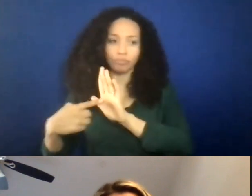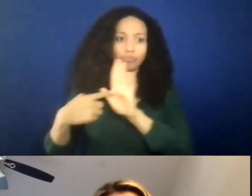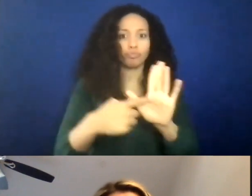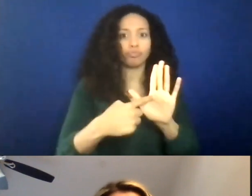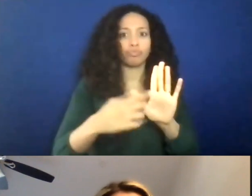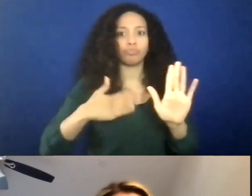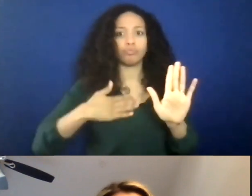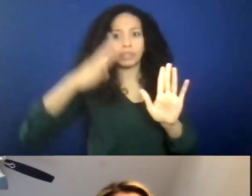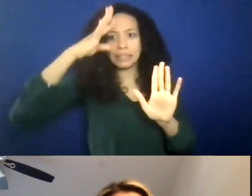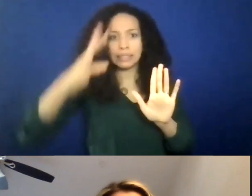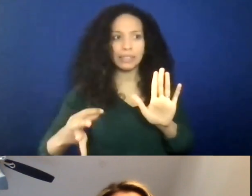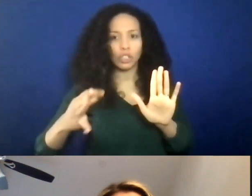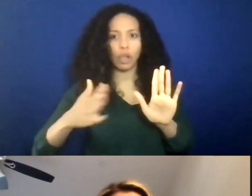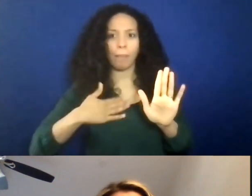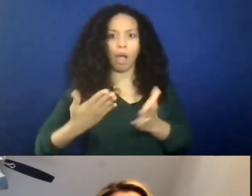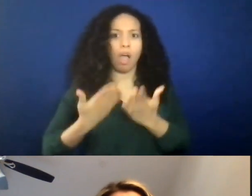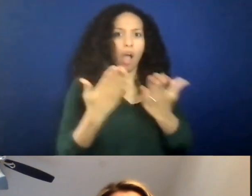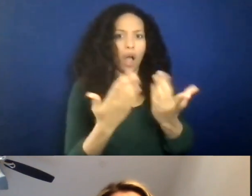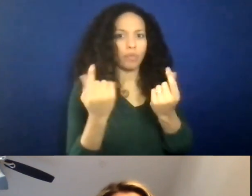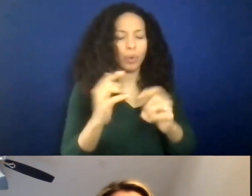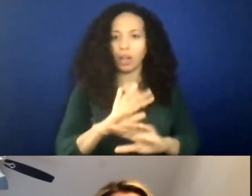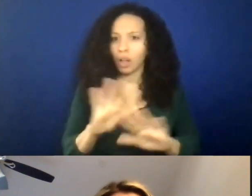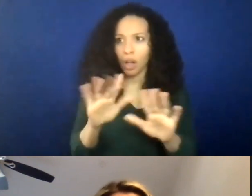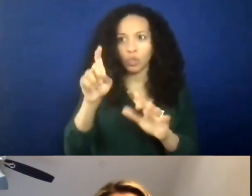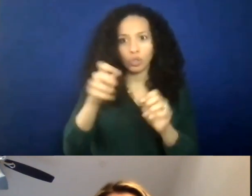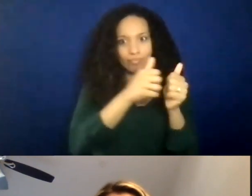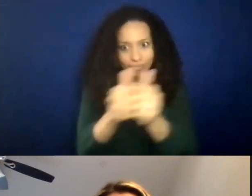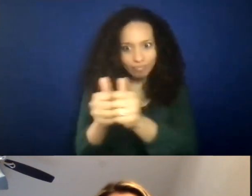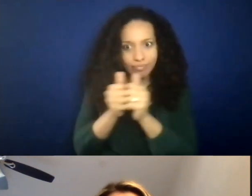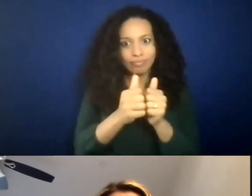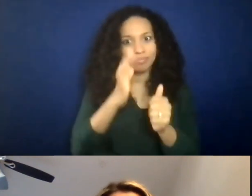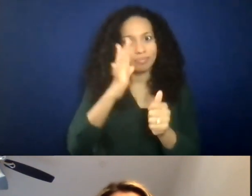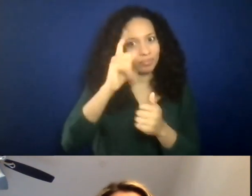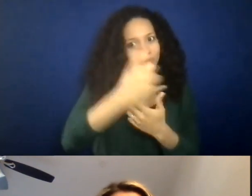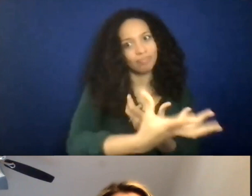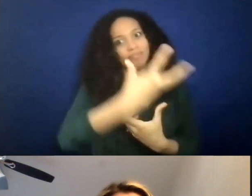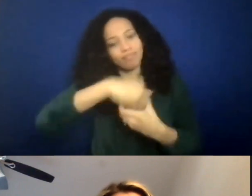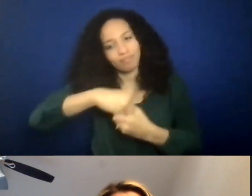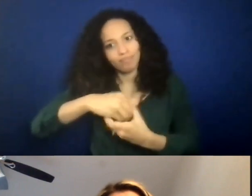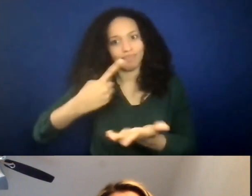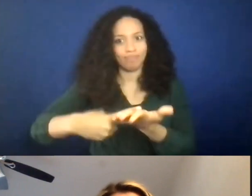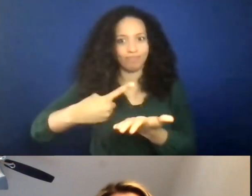or their offer. You should be part of that conversation and if you feel like you're not,